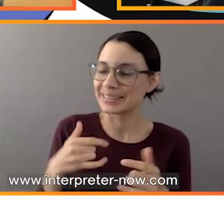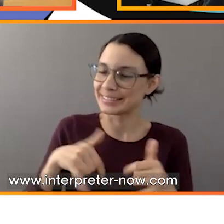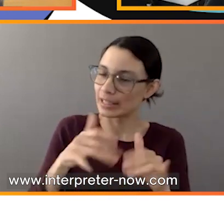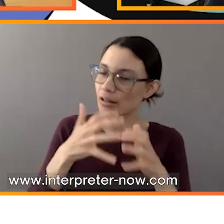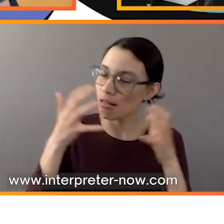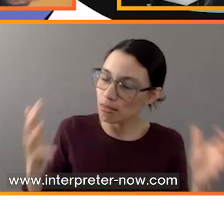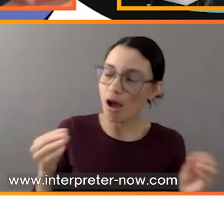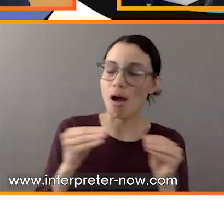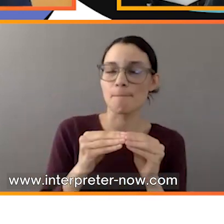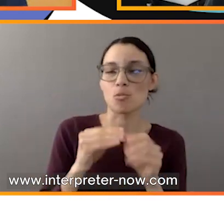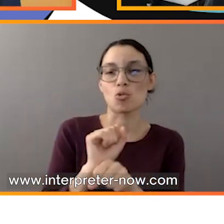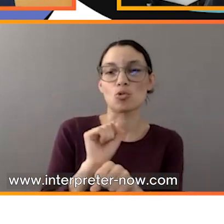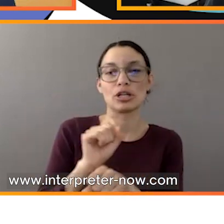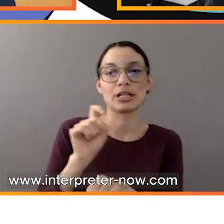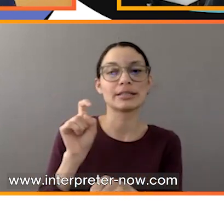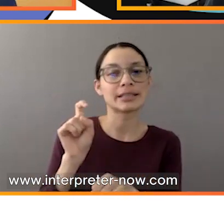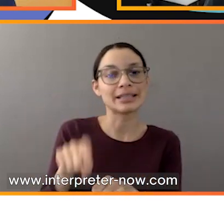on individuals and across systems and processes.